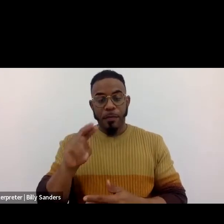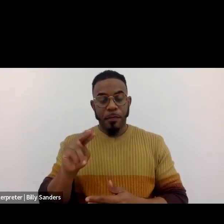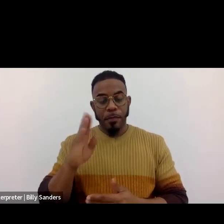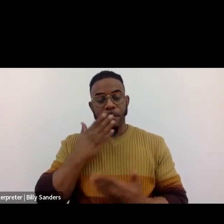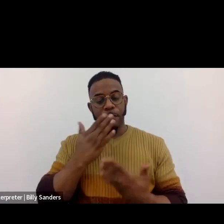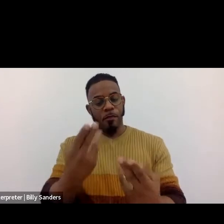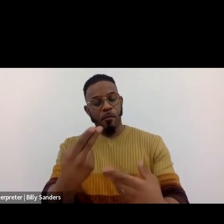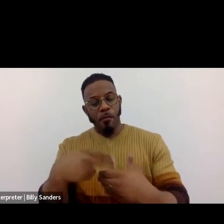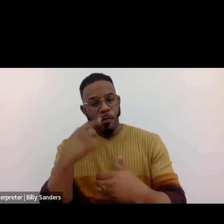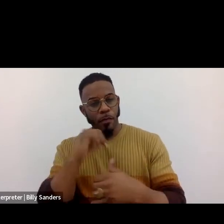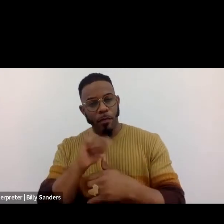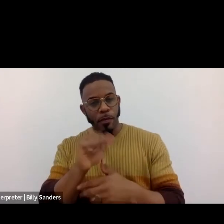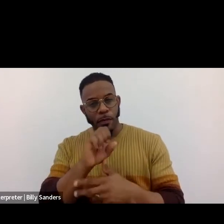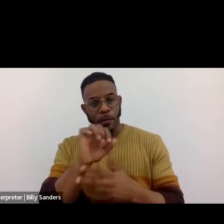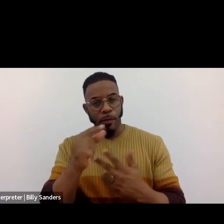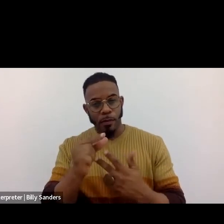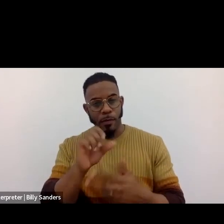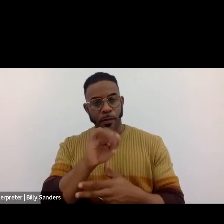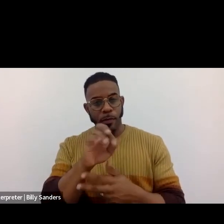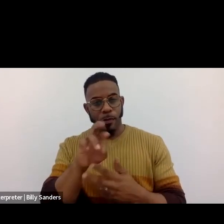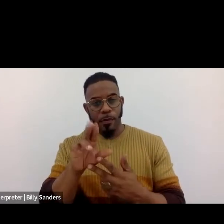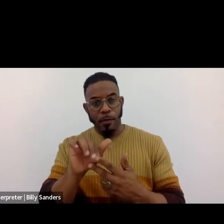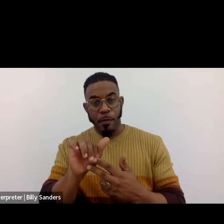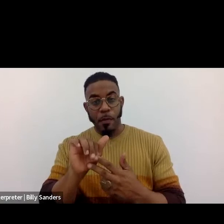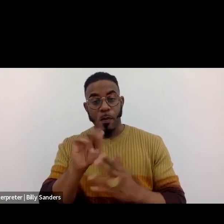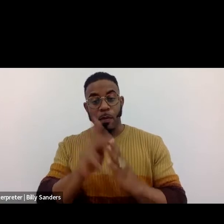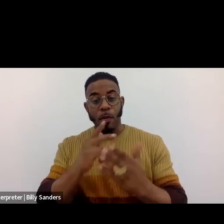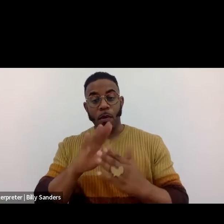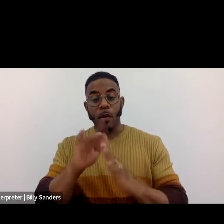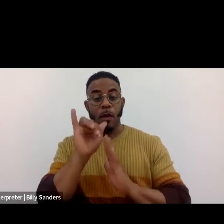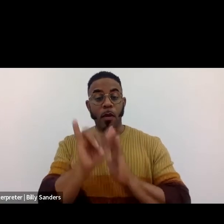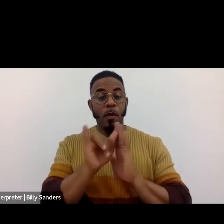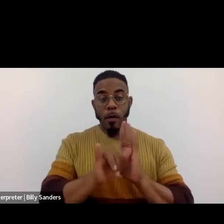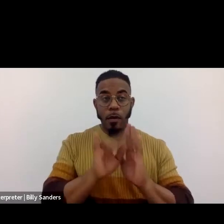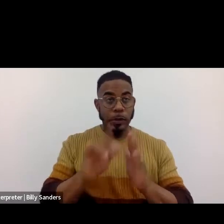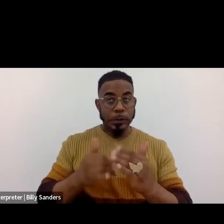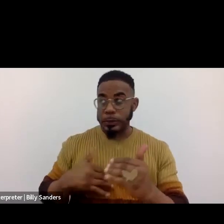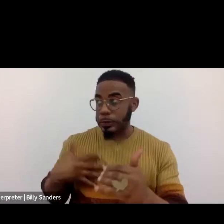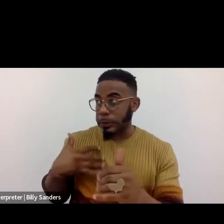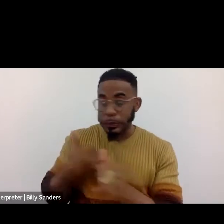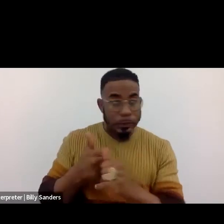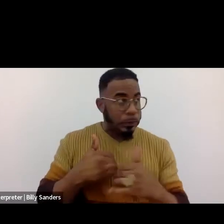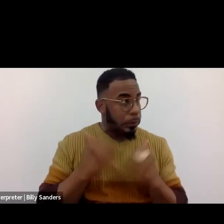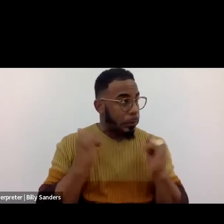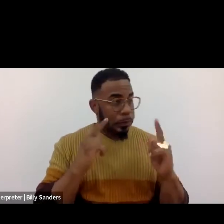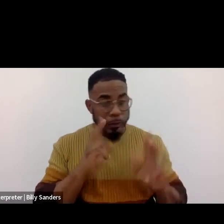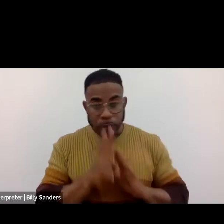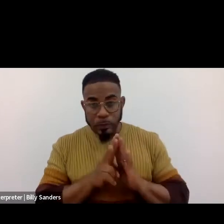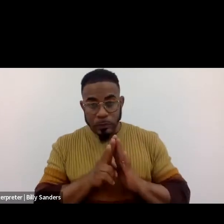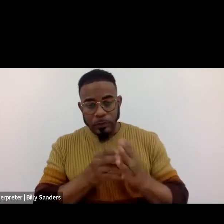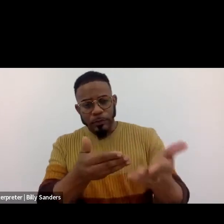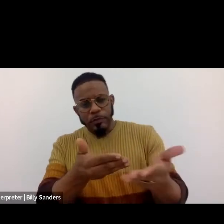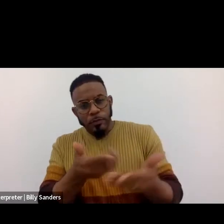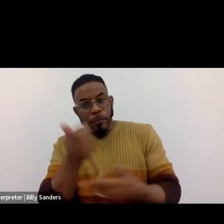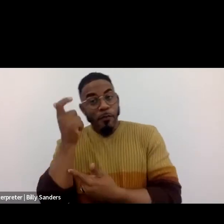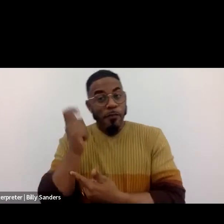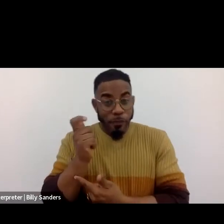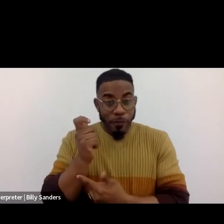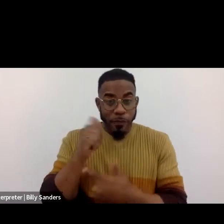for another SAG-AFTRA program on YouTube. To stay current with all of our video events, we invite you to subscribe to this channel,